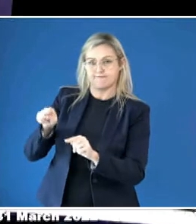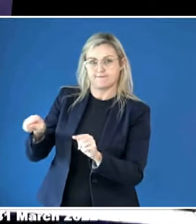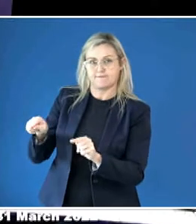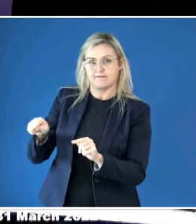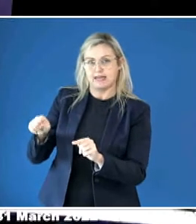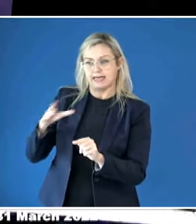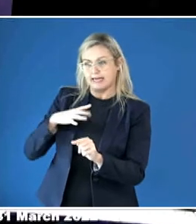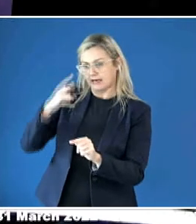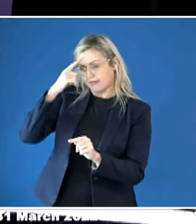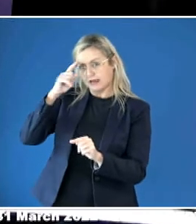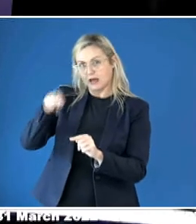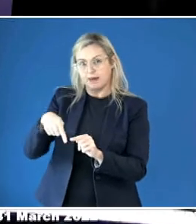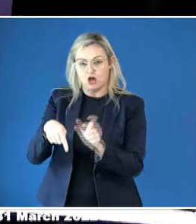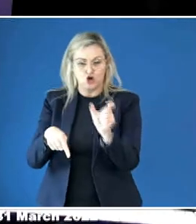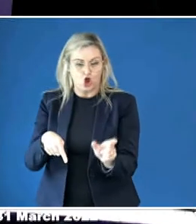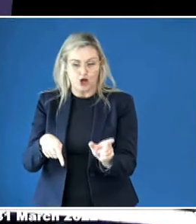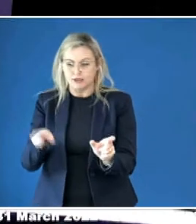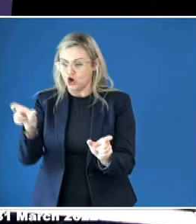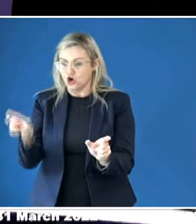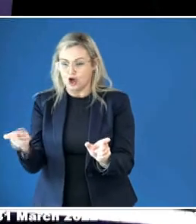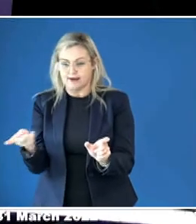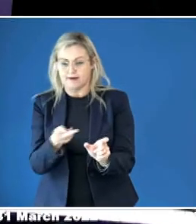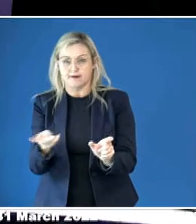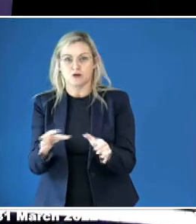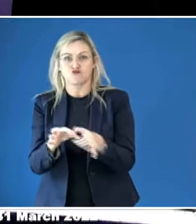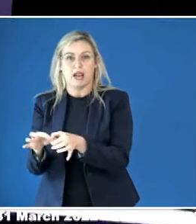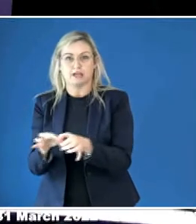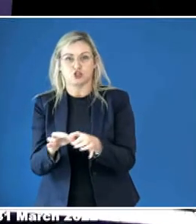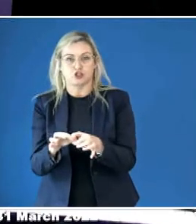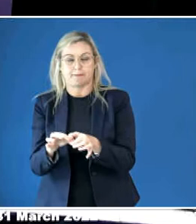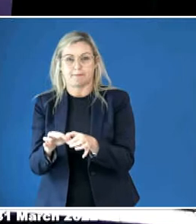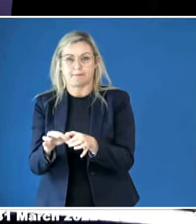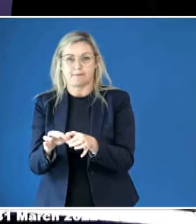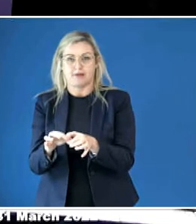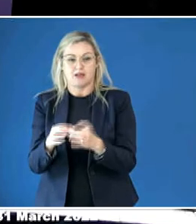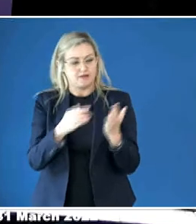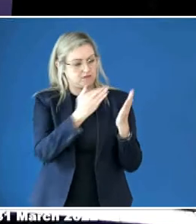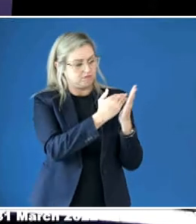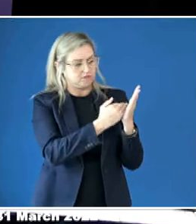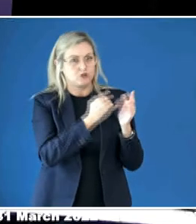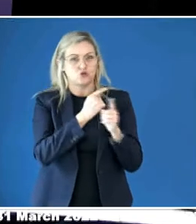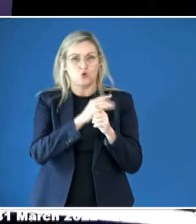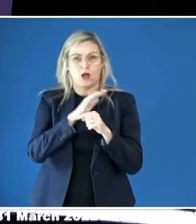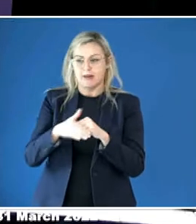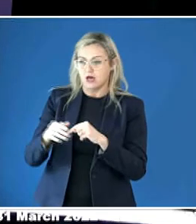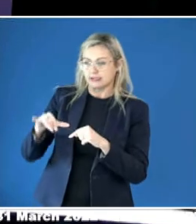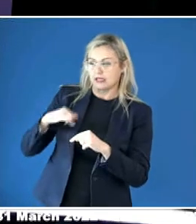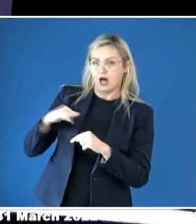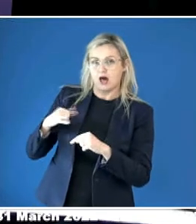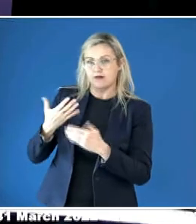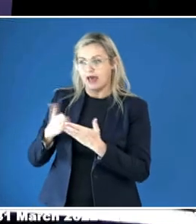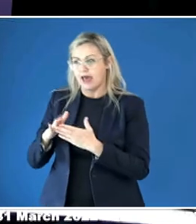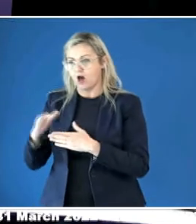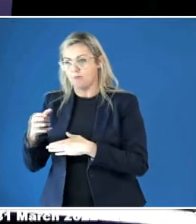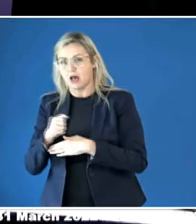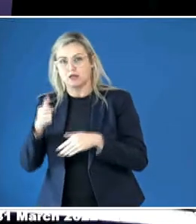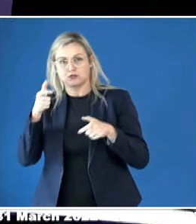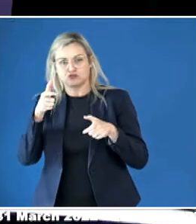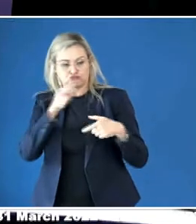clients. And it lists what staff need to do about monitoring, doing a risk